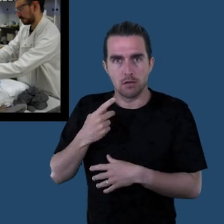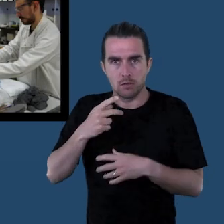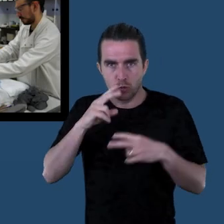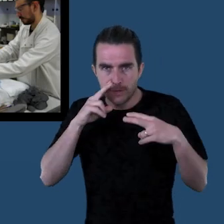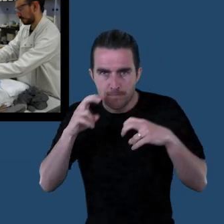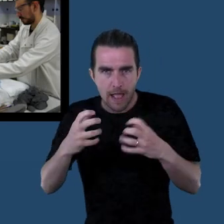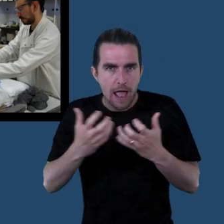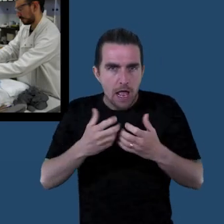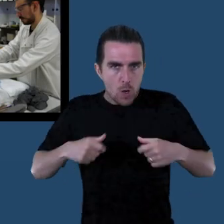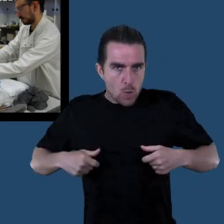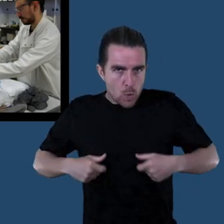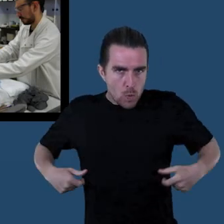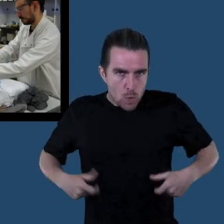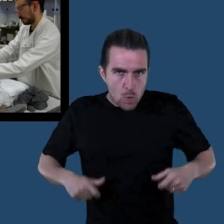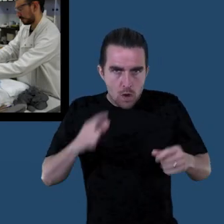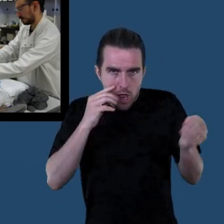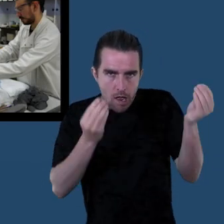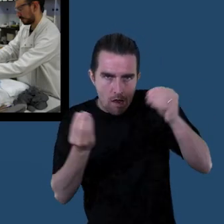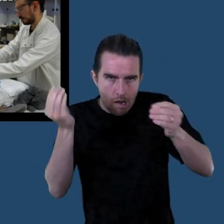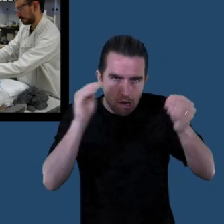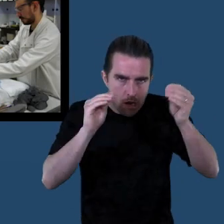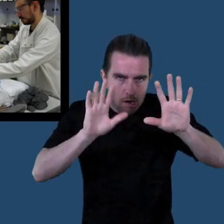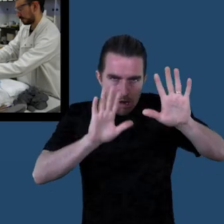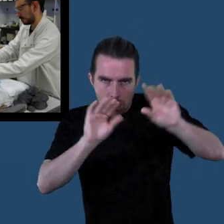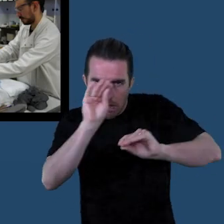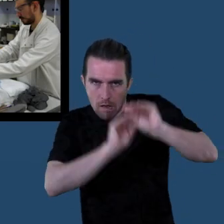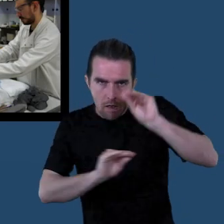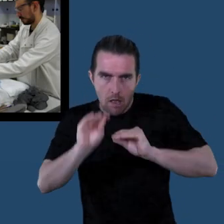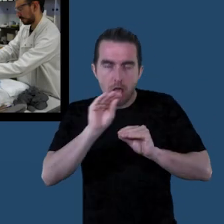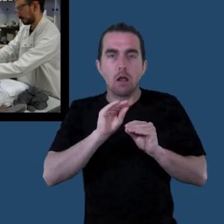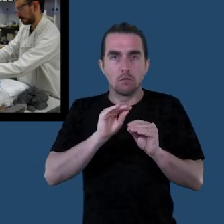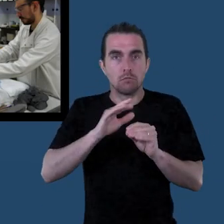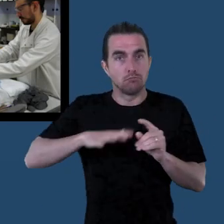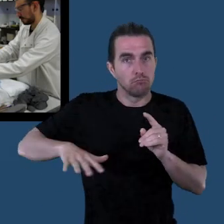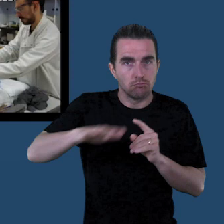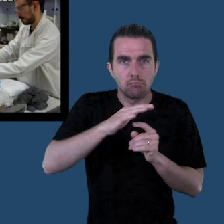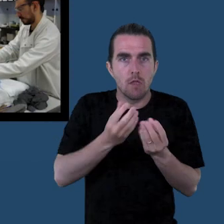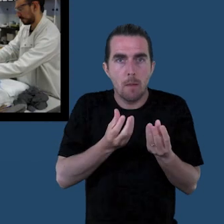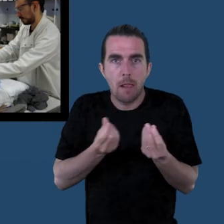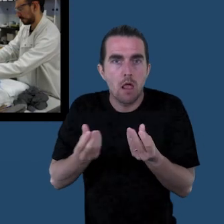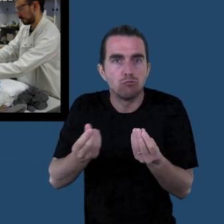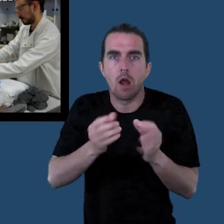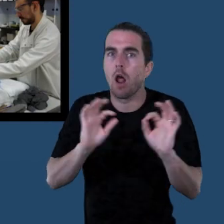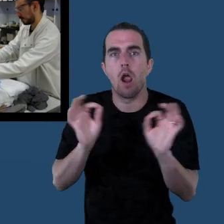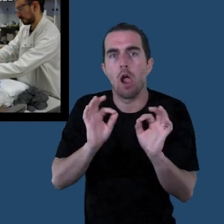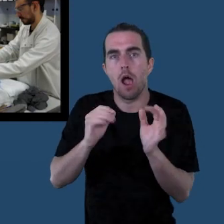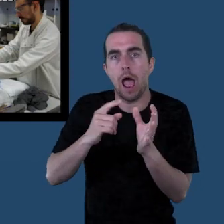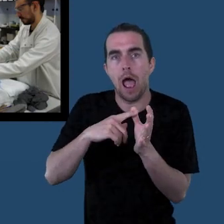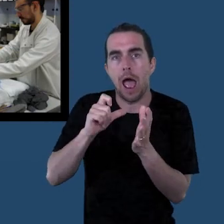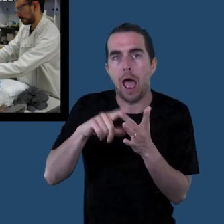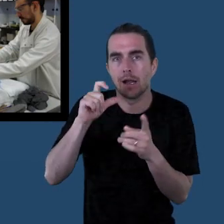looking at how the specimen we've just repackaged in acid-free materials is gonna go back into the collection.